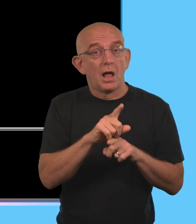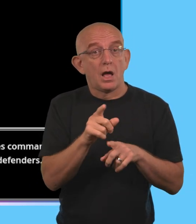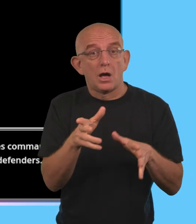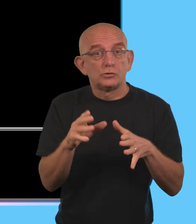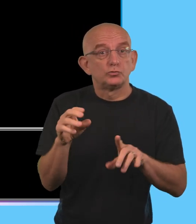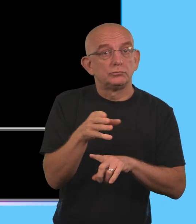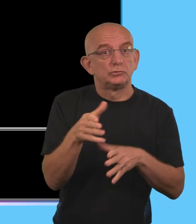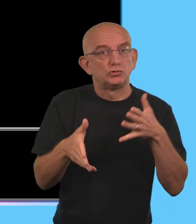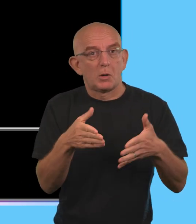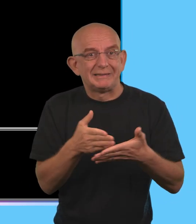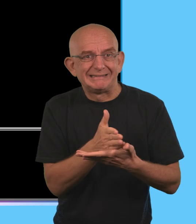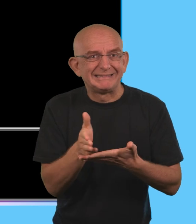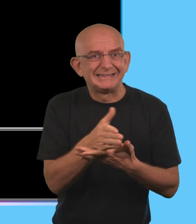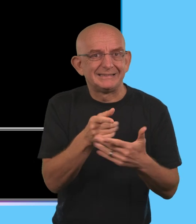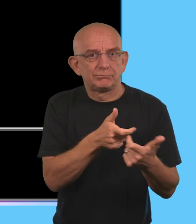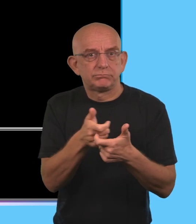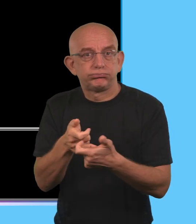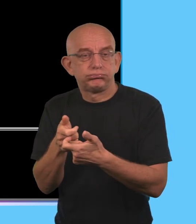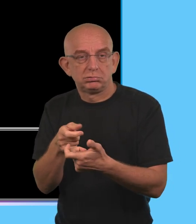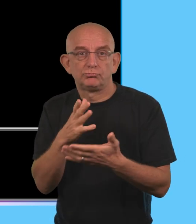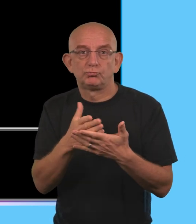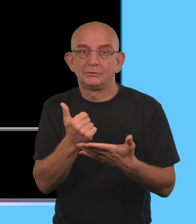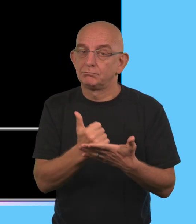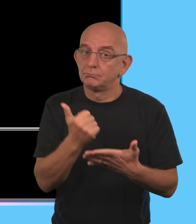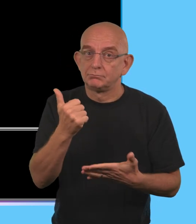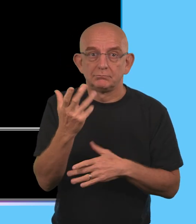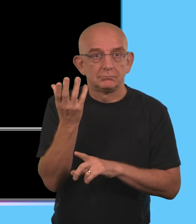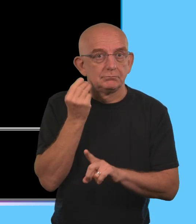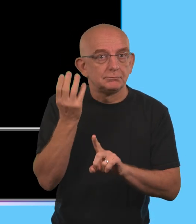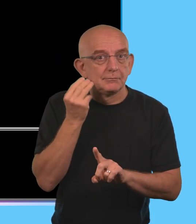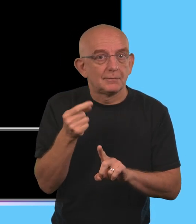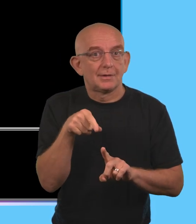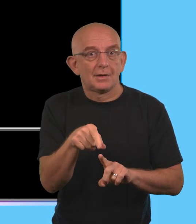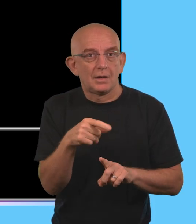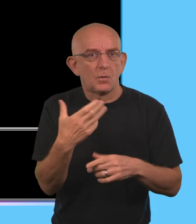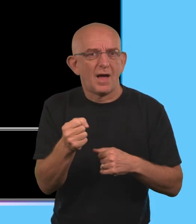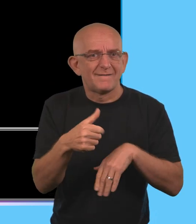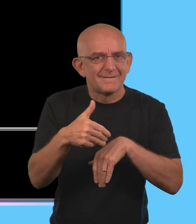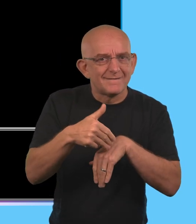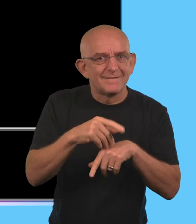For example, we had a zombie survival game controlled with just one button that also had amazing audio.